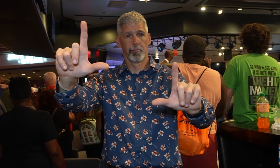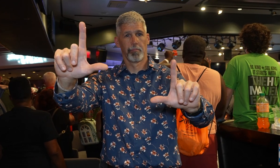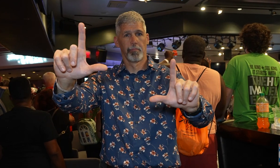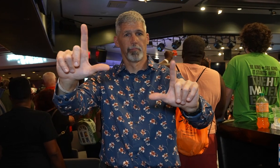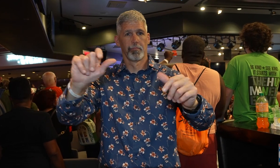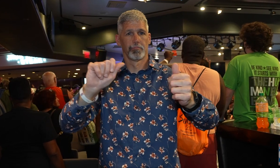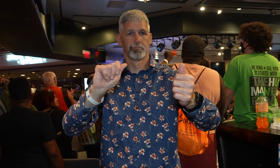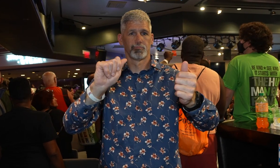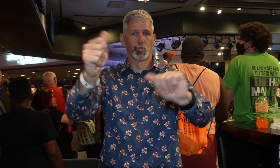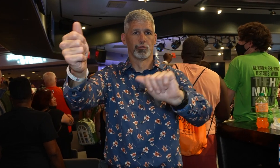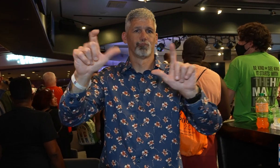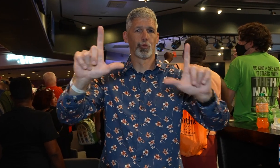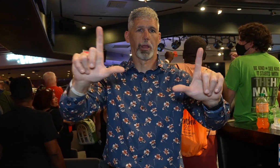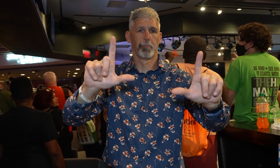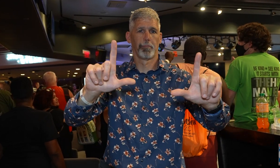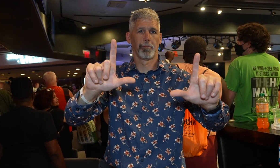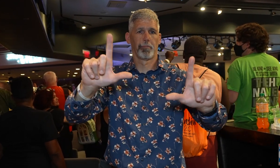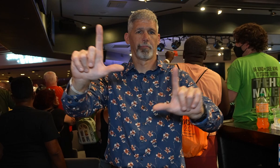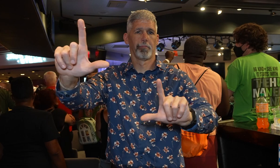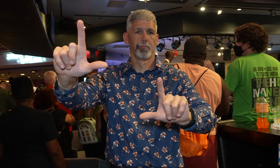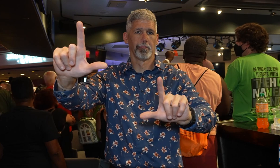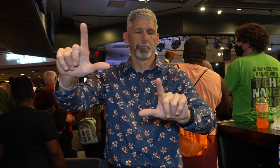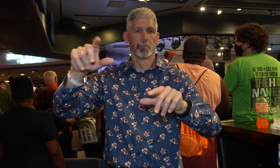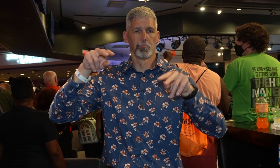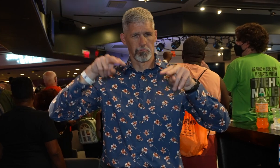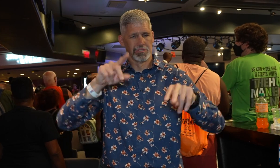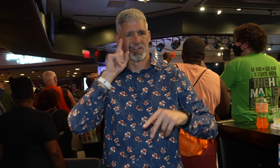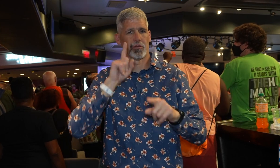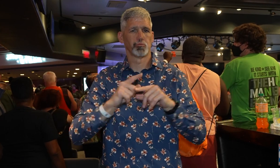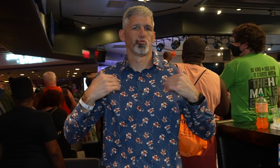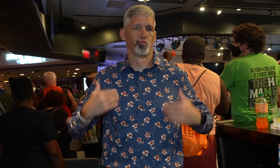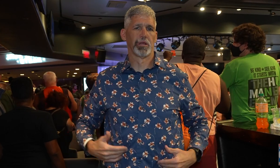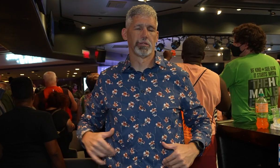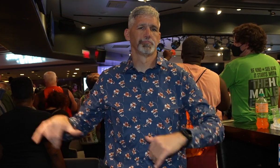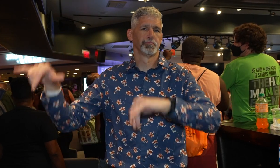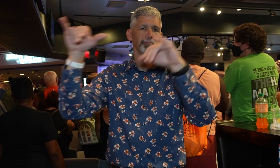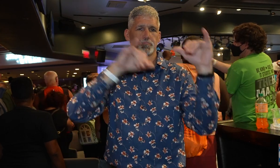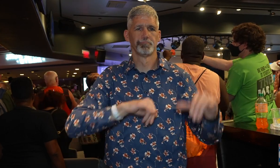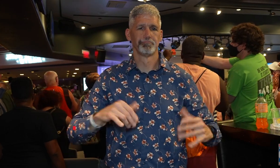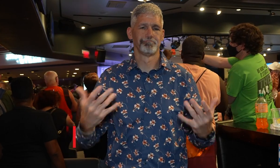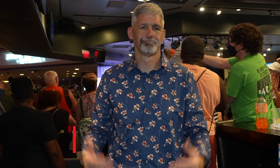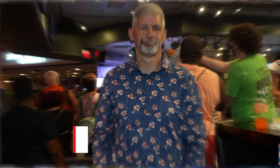things shift to change the frame. We want Deaf people to be viewed as human.